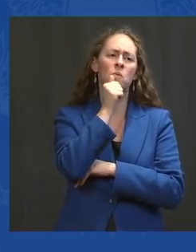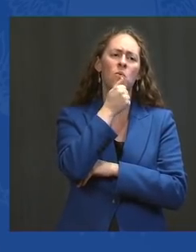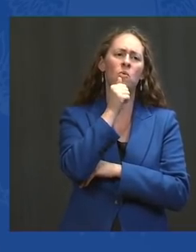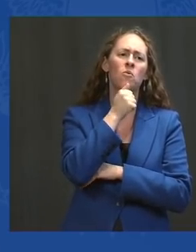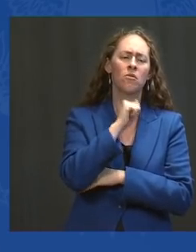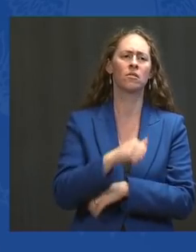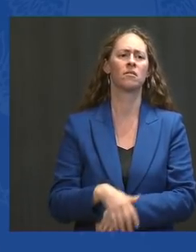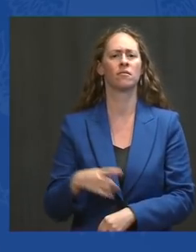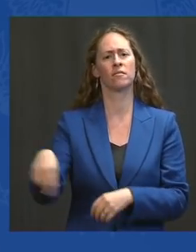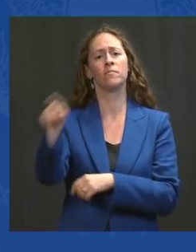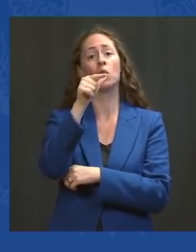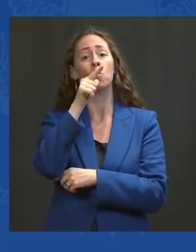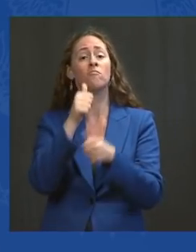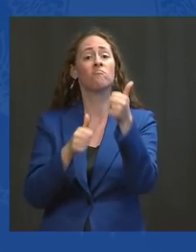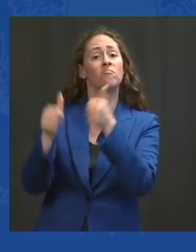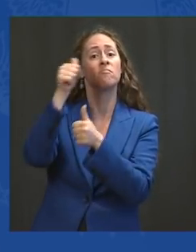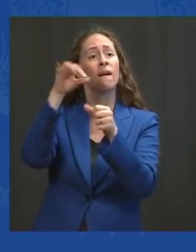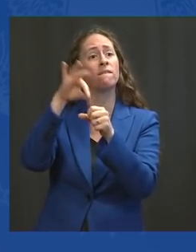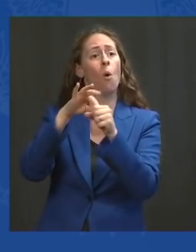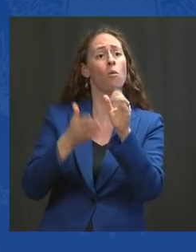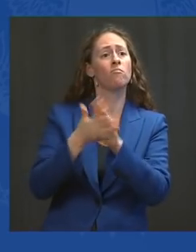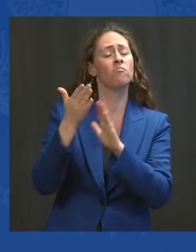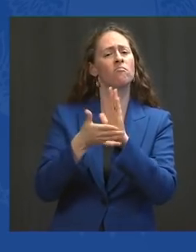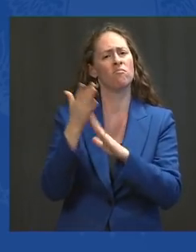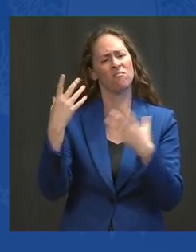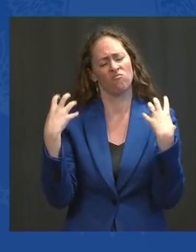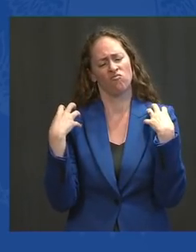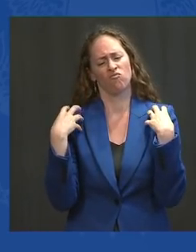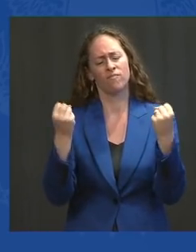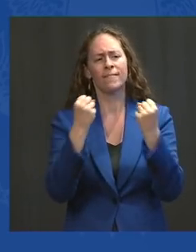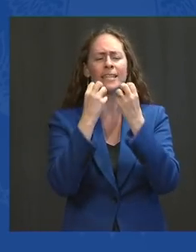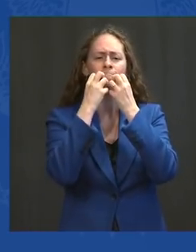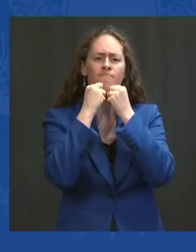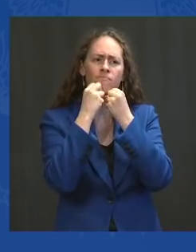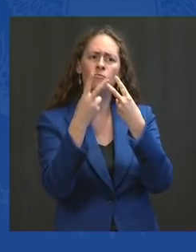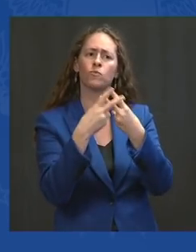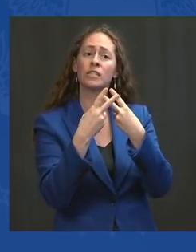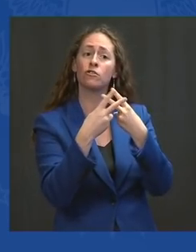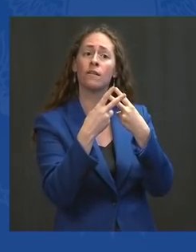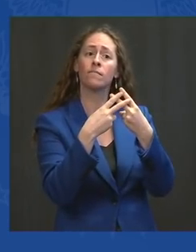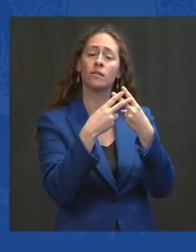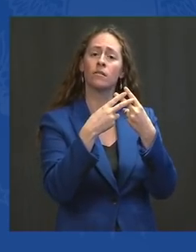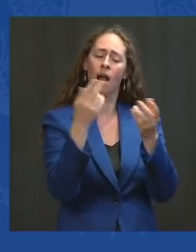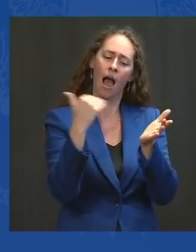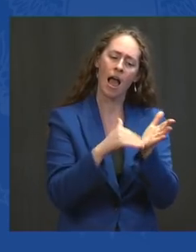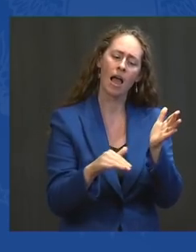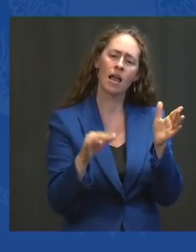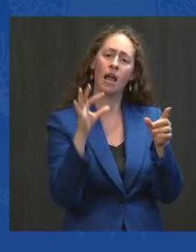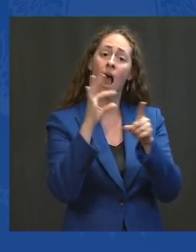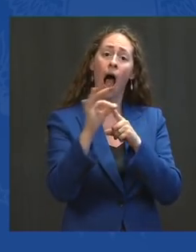in our democracy. With recount after recount after recount, court case after court case,